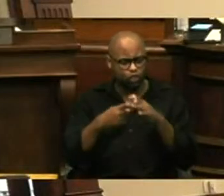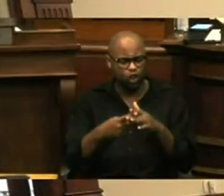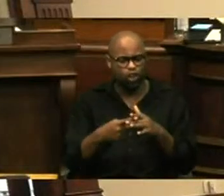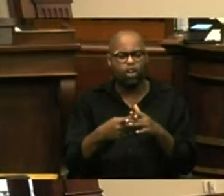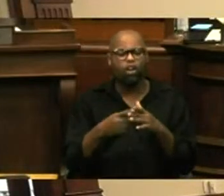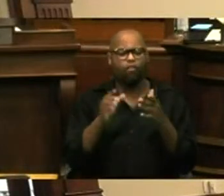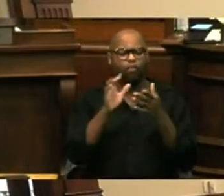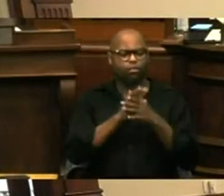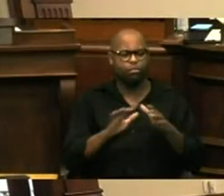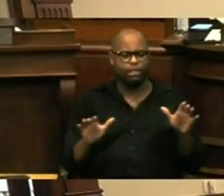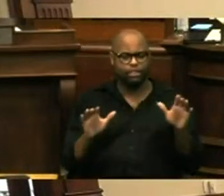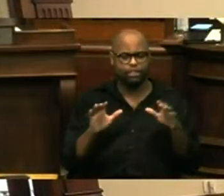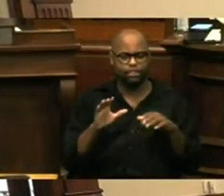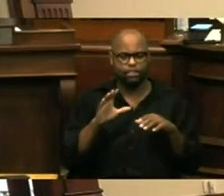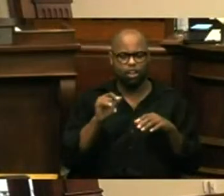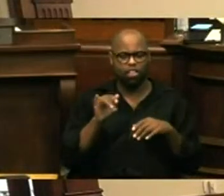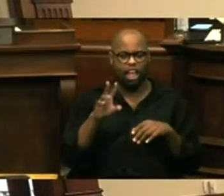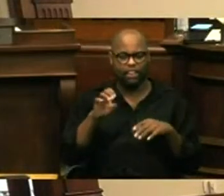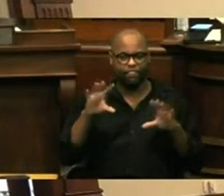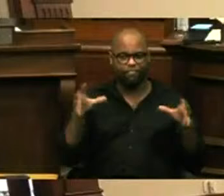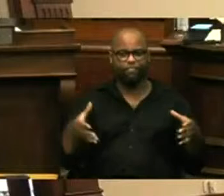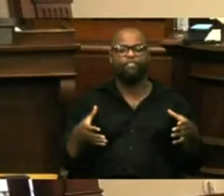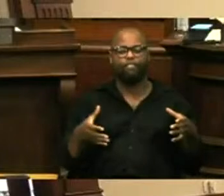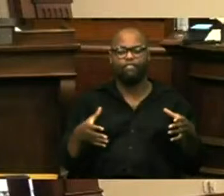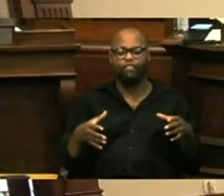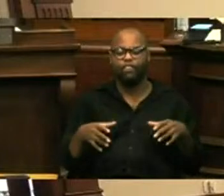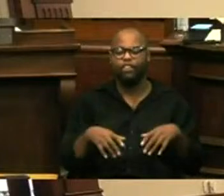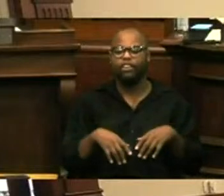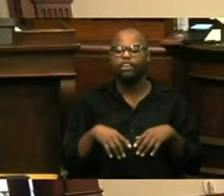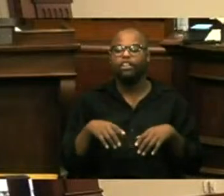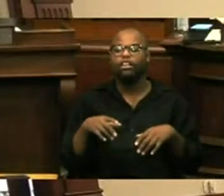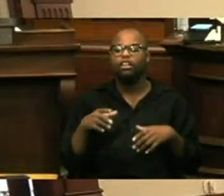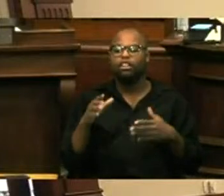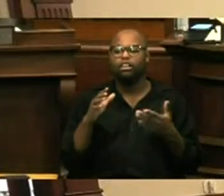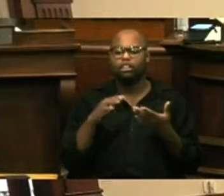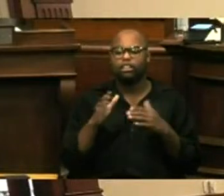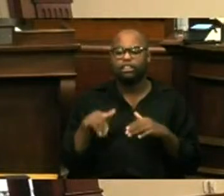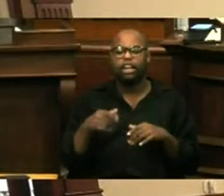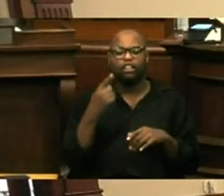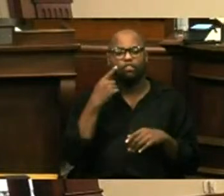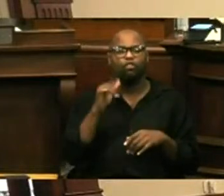remember also at the launch of the Peace Collective, there was